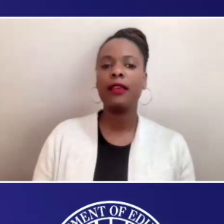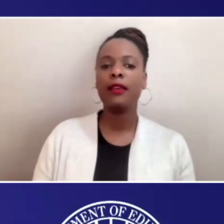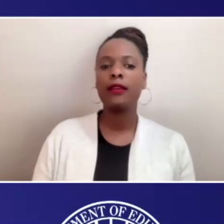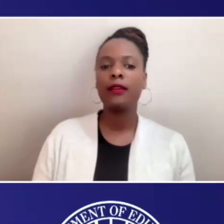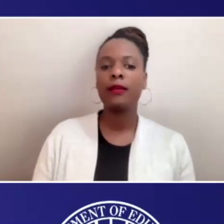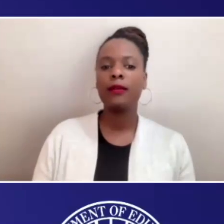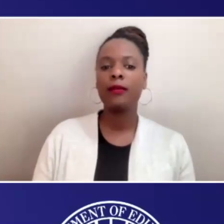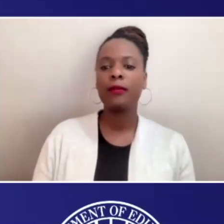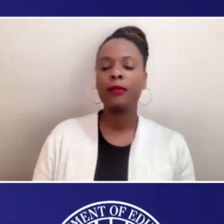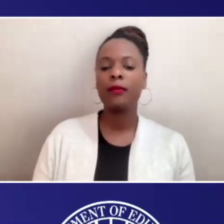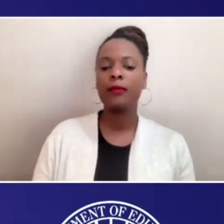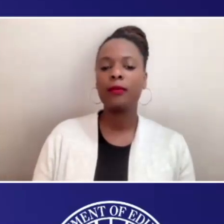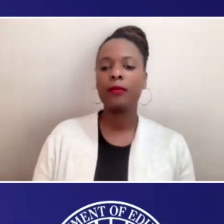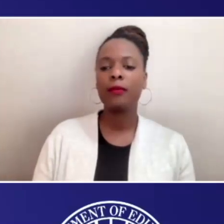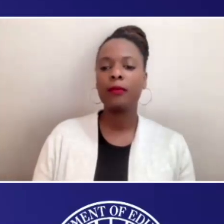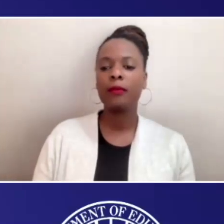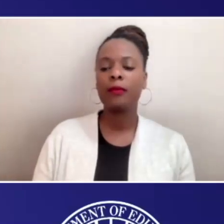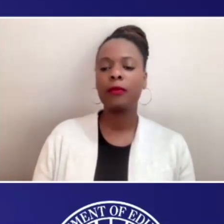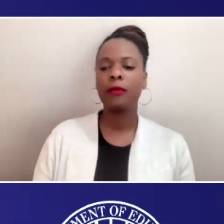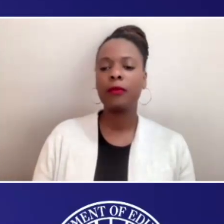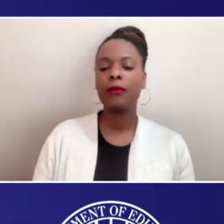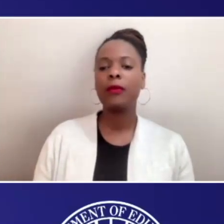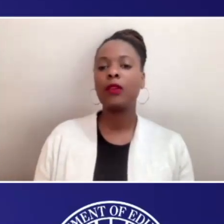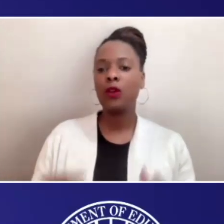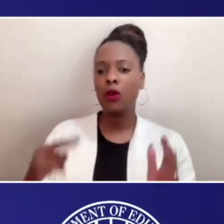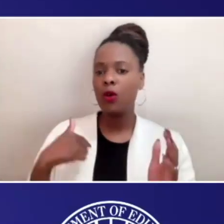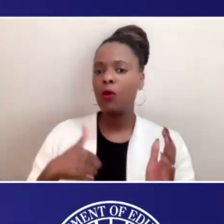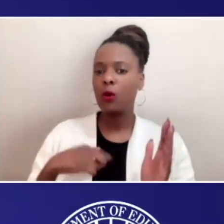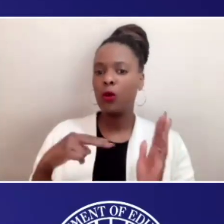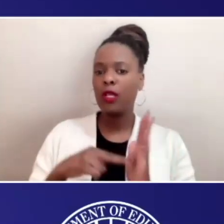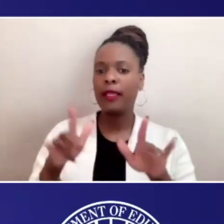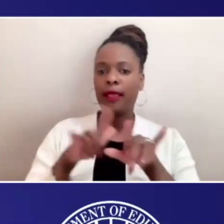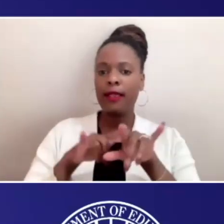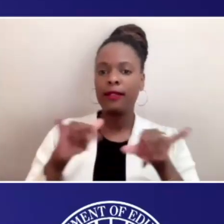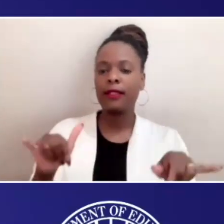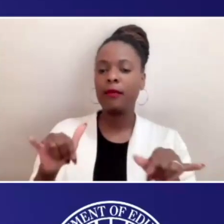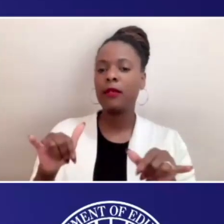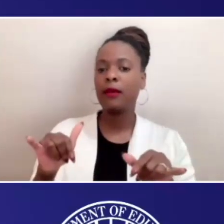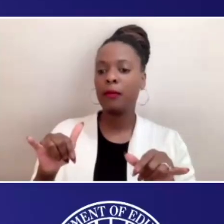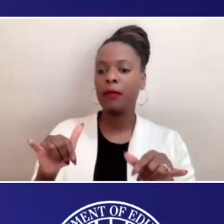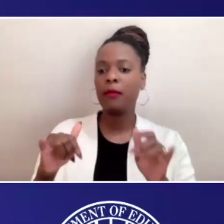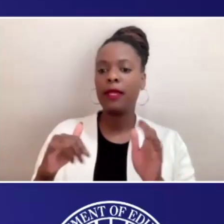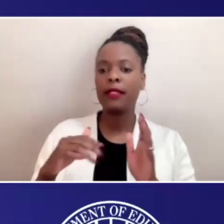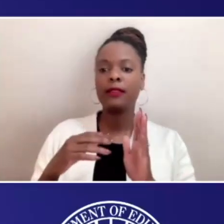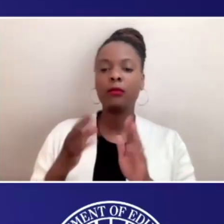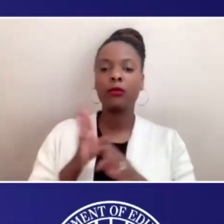conjunction with the professional student definition. And so there's,